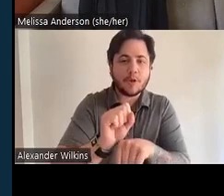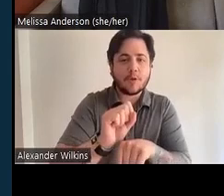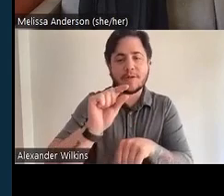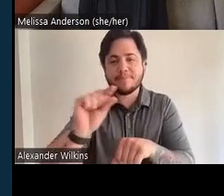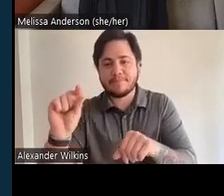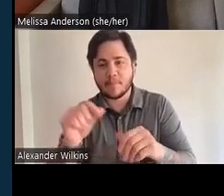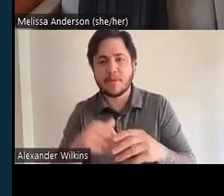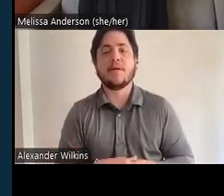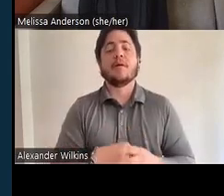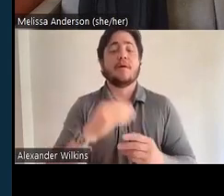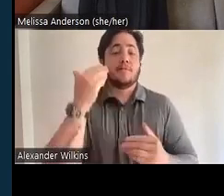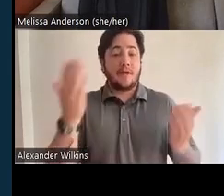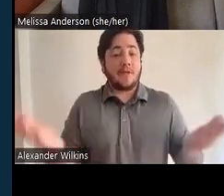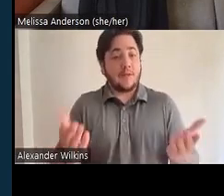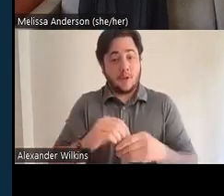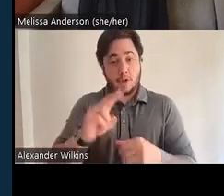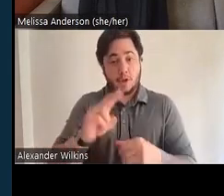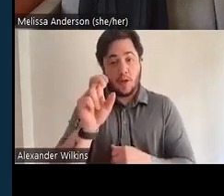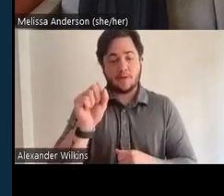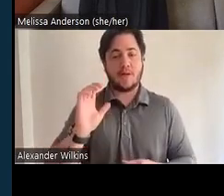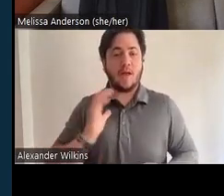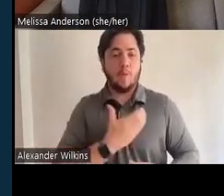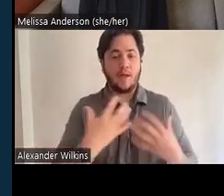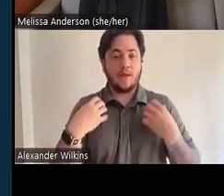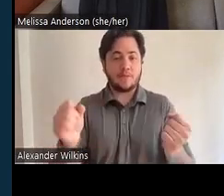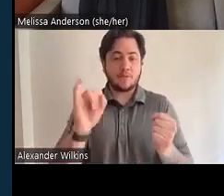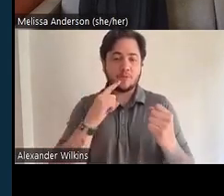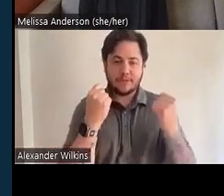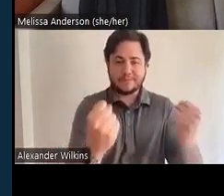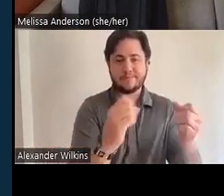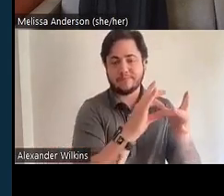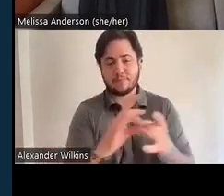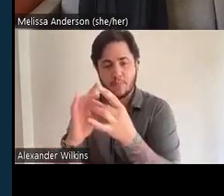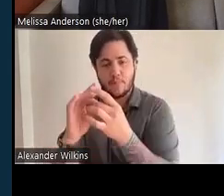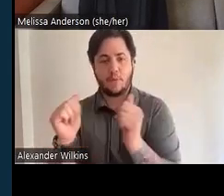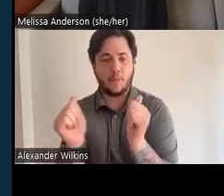There's really high percentages of under and unemployment here in this country and